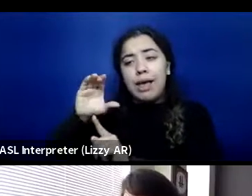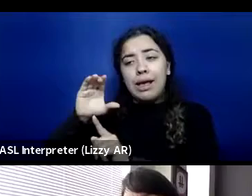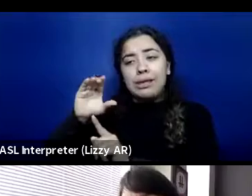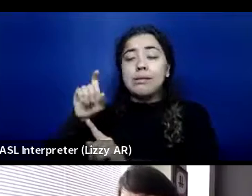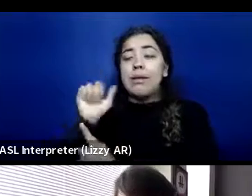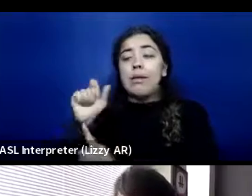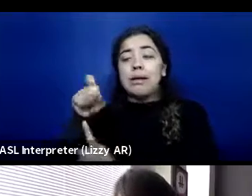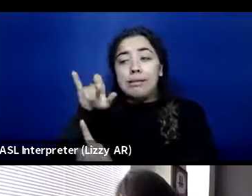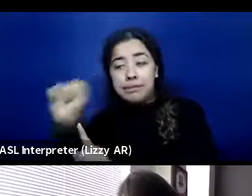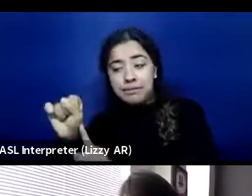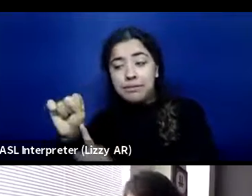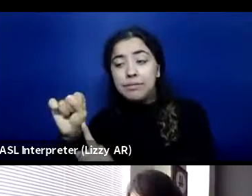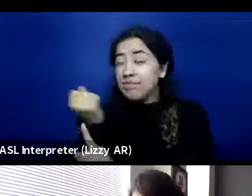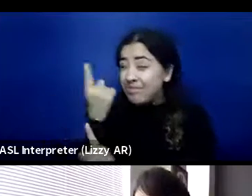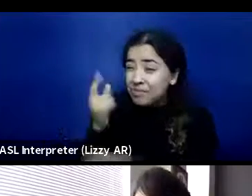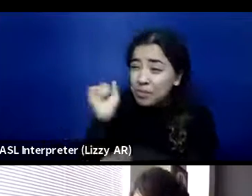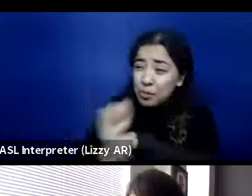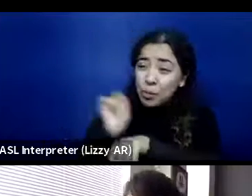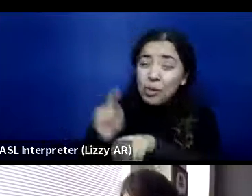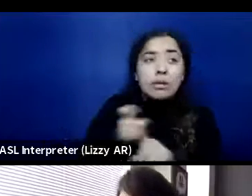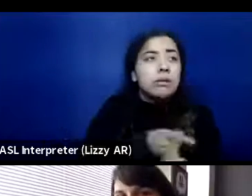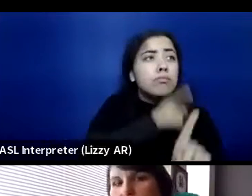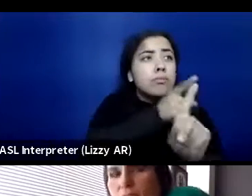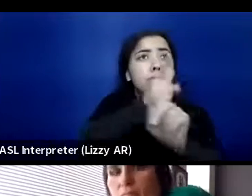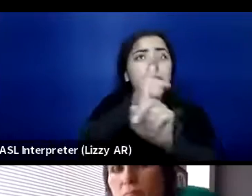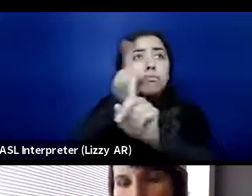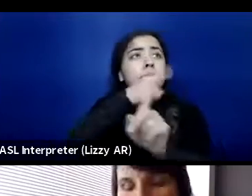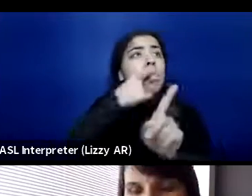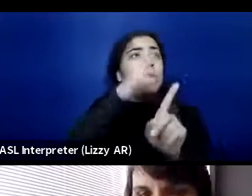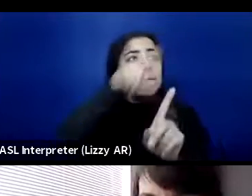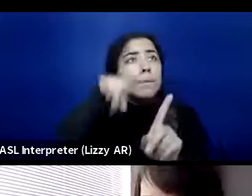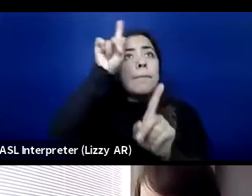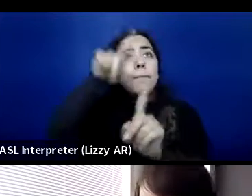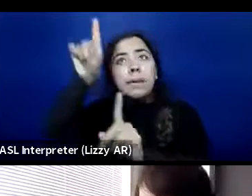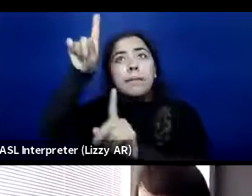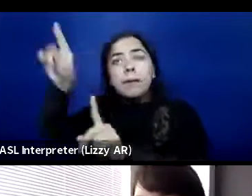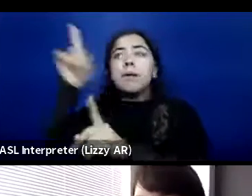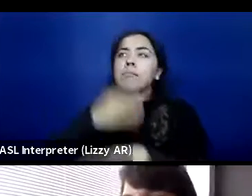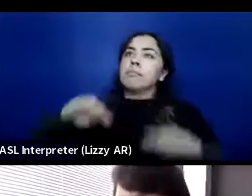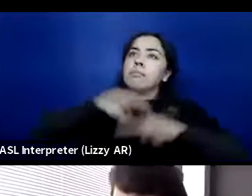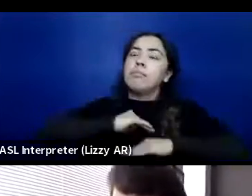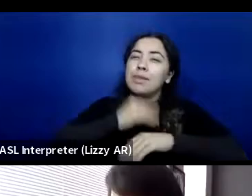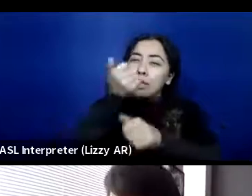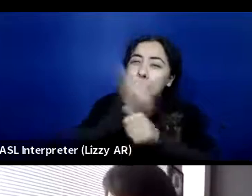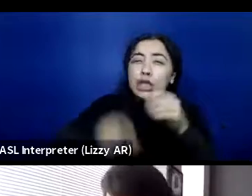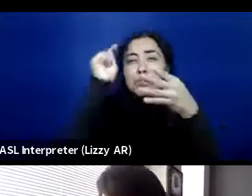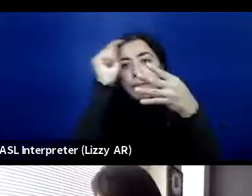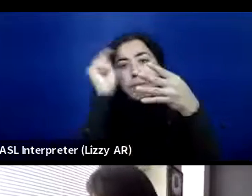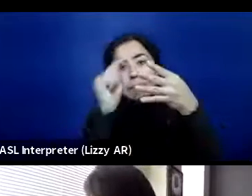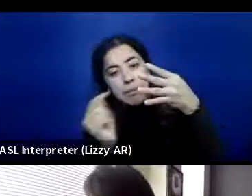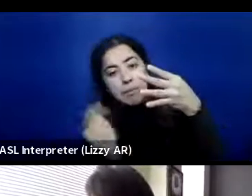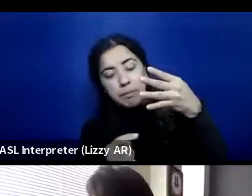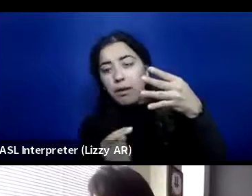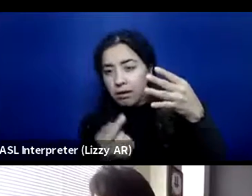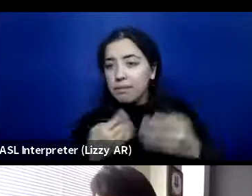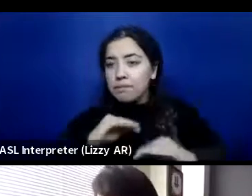So we have to have it built into our education to make this really work. Suzanne, let's go back to you. What are the challenges AT&T has faced